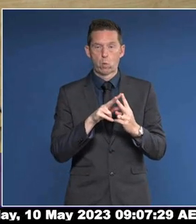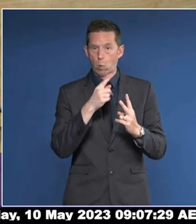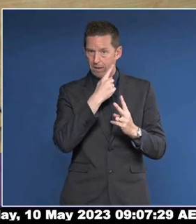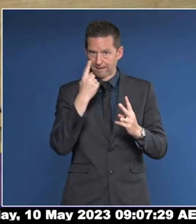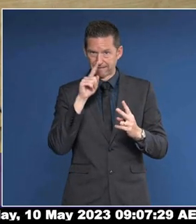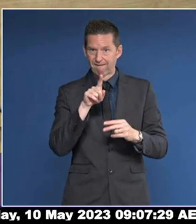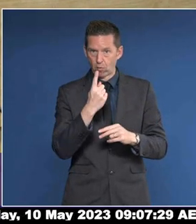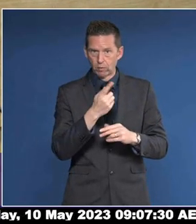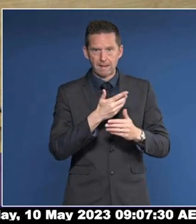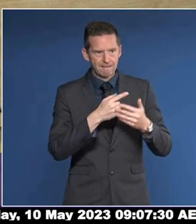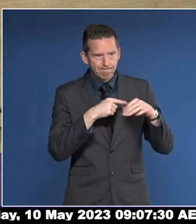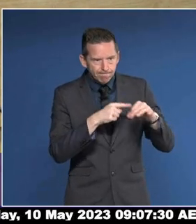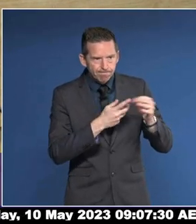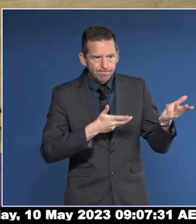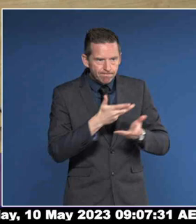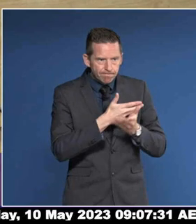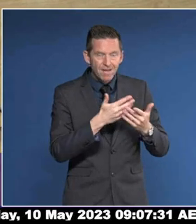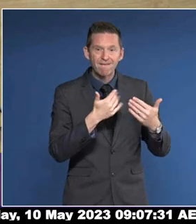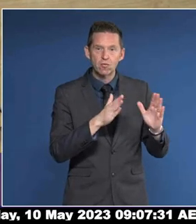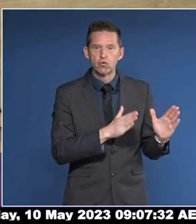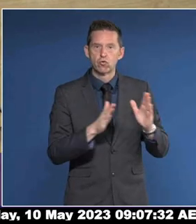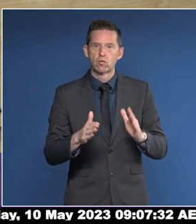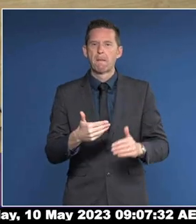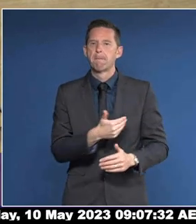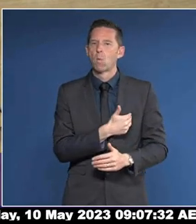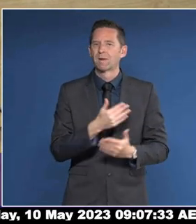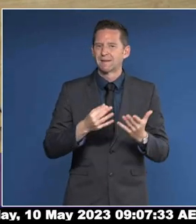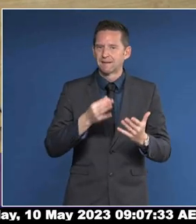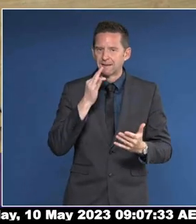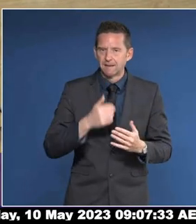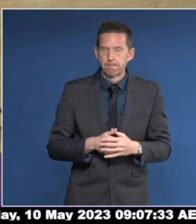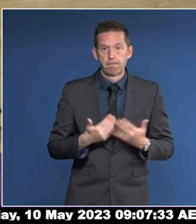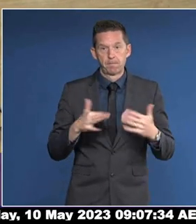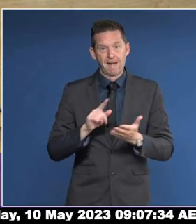morning tea. Following morning tea, there will be a further witness, and towards the